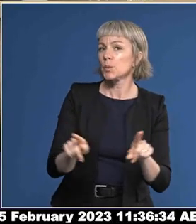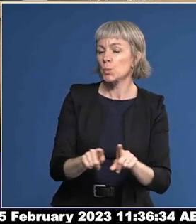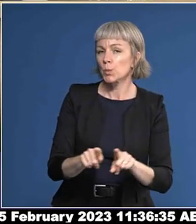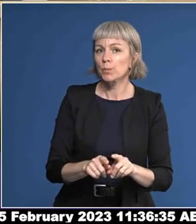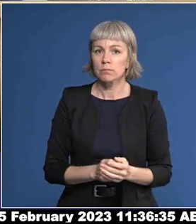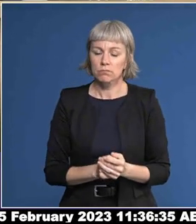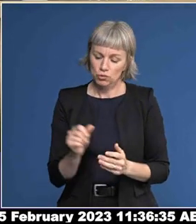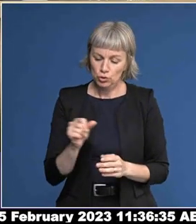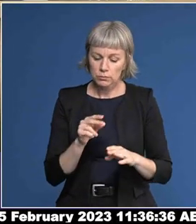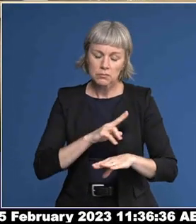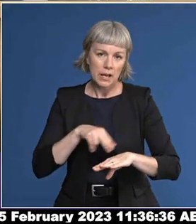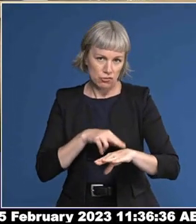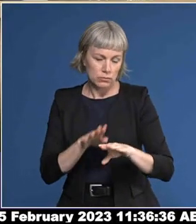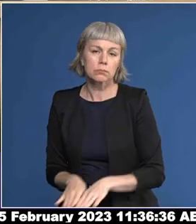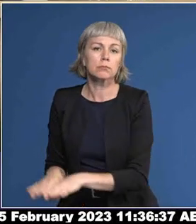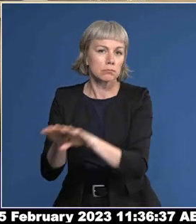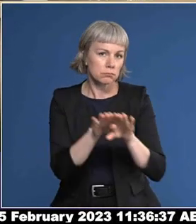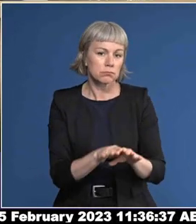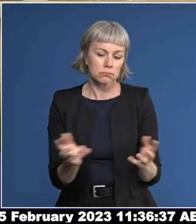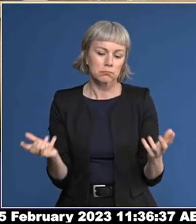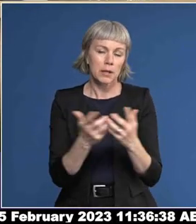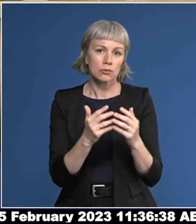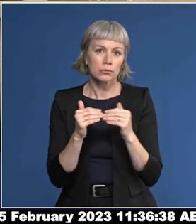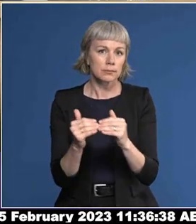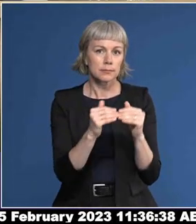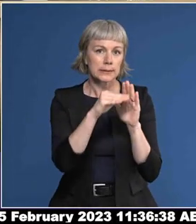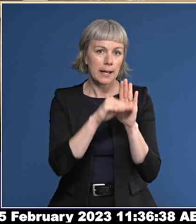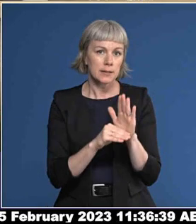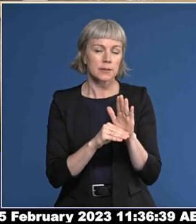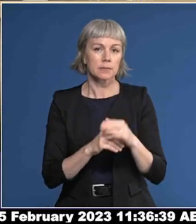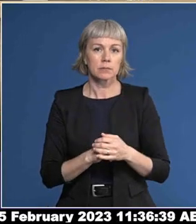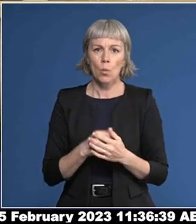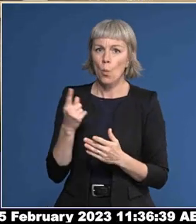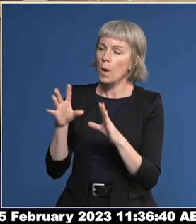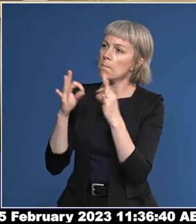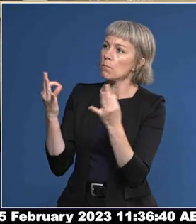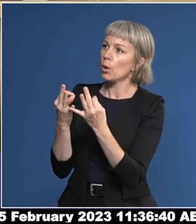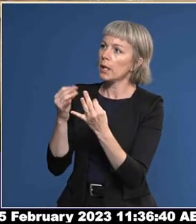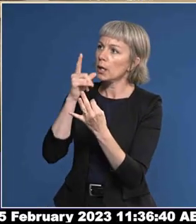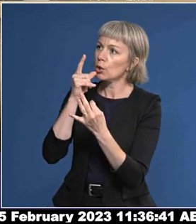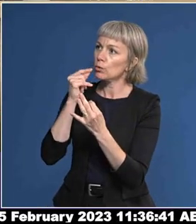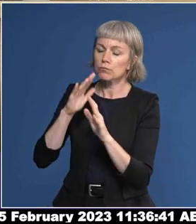There should be a body to accredit that, and it should be part of your licence to operate.